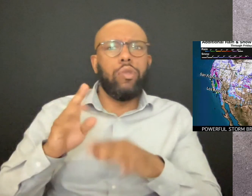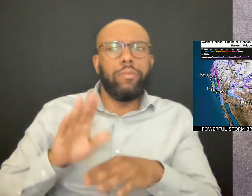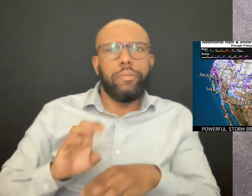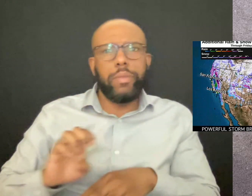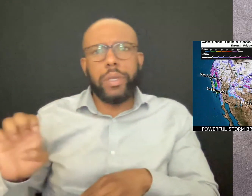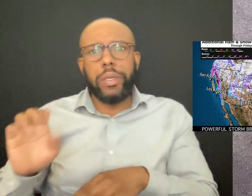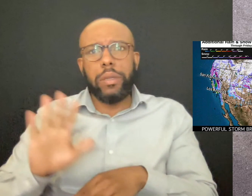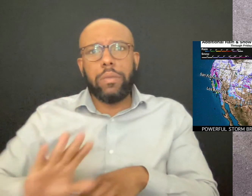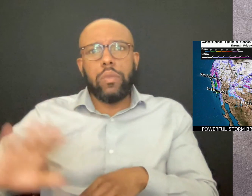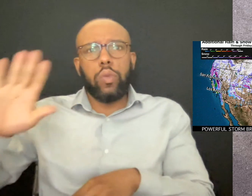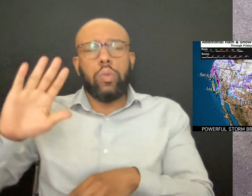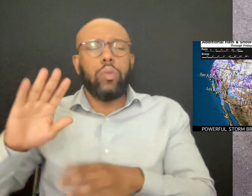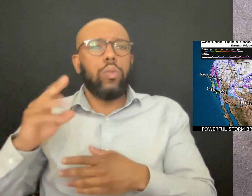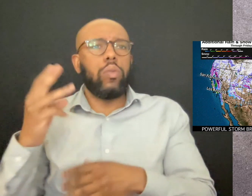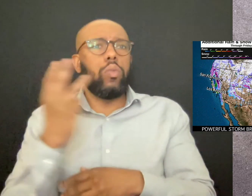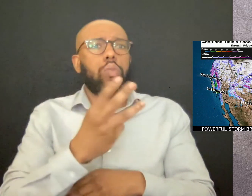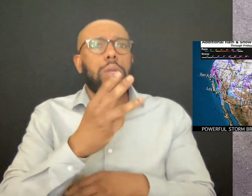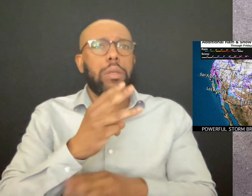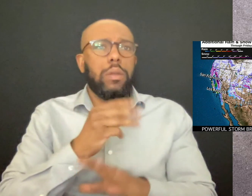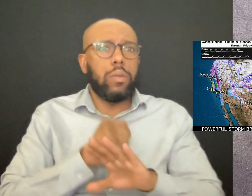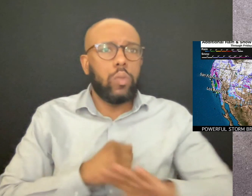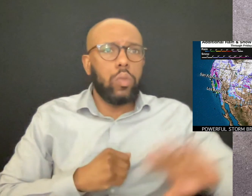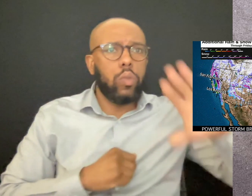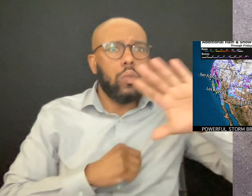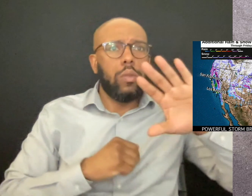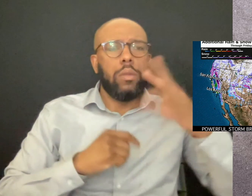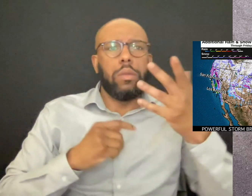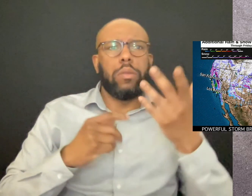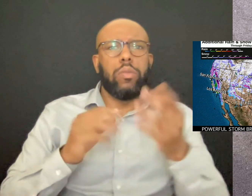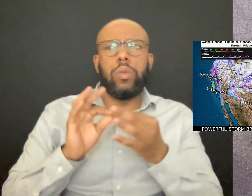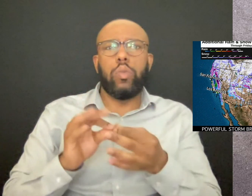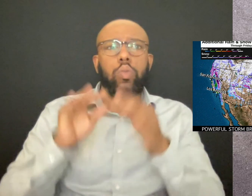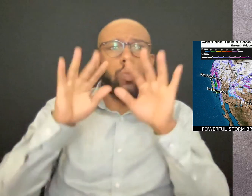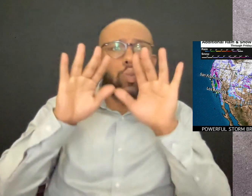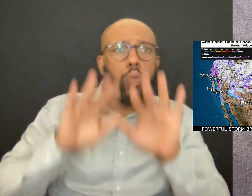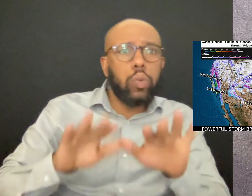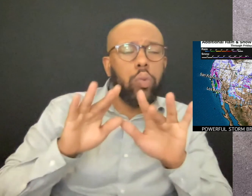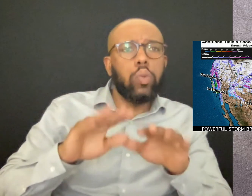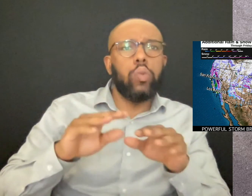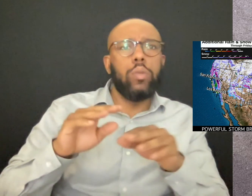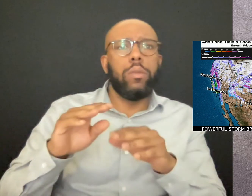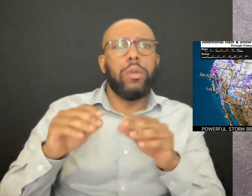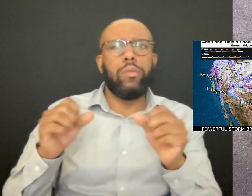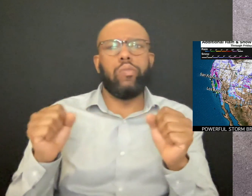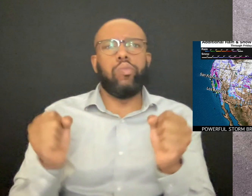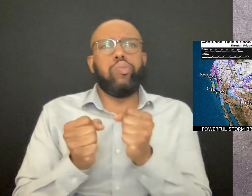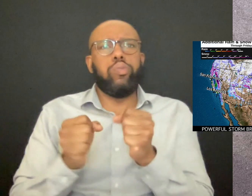a massive winter storm is pummeling the US from coast-to-coast with heavy snow